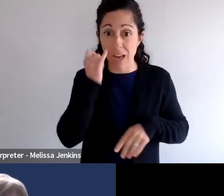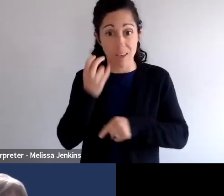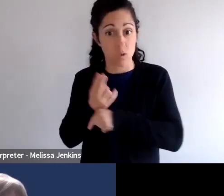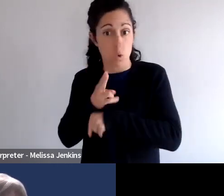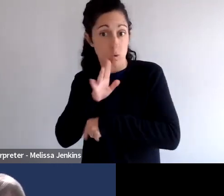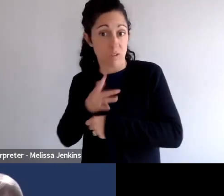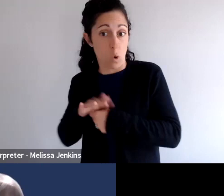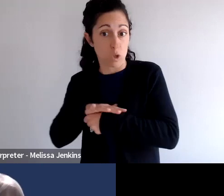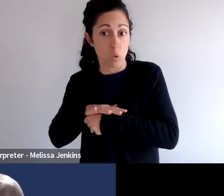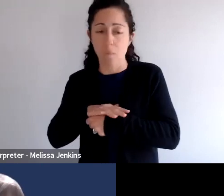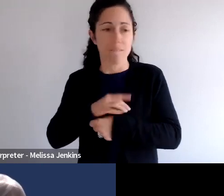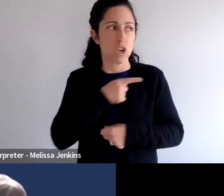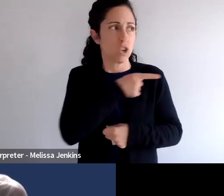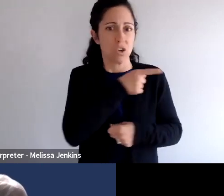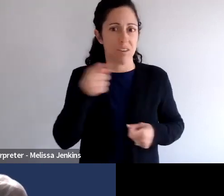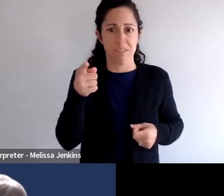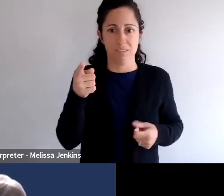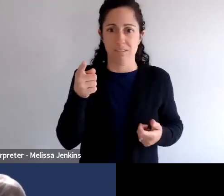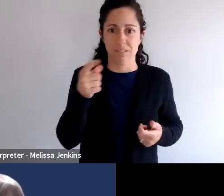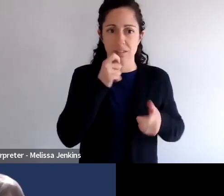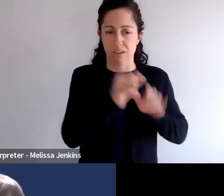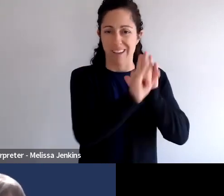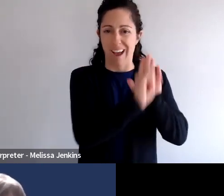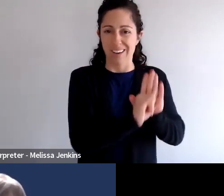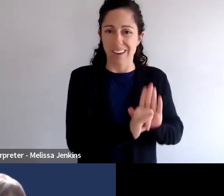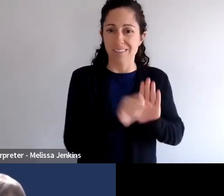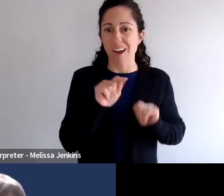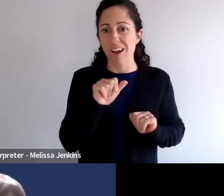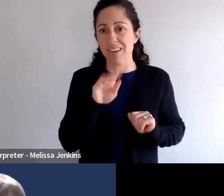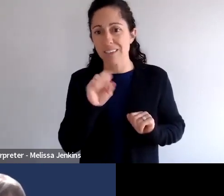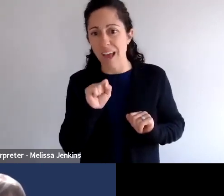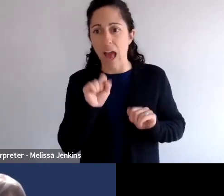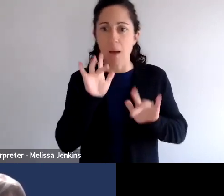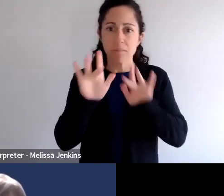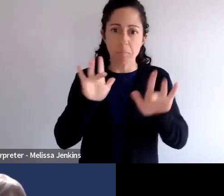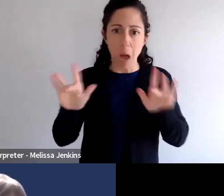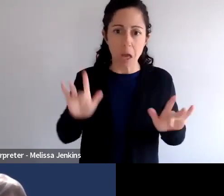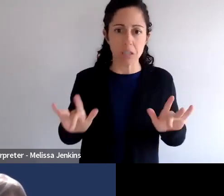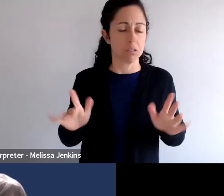doesn't always identify tabs and and buttons and whatnot that you need to click on to do